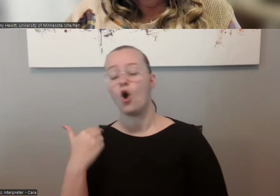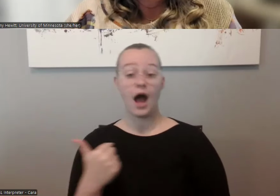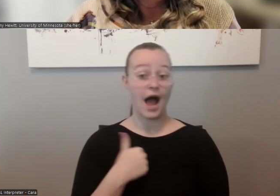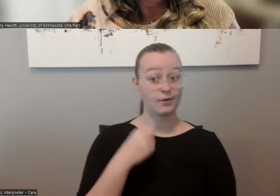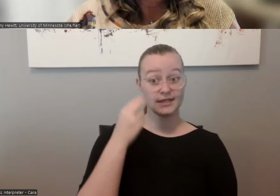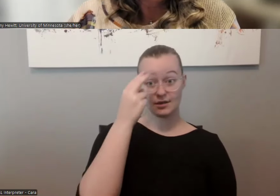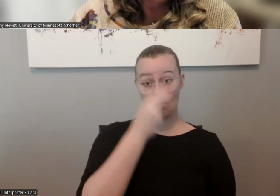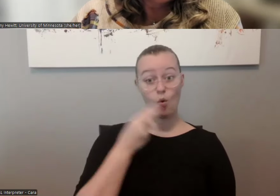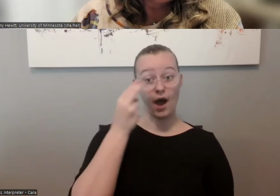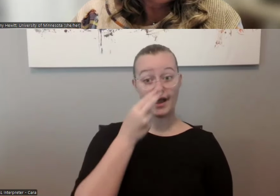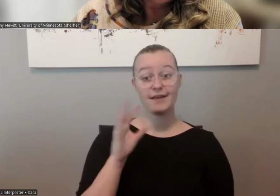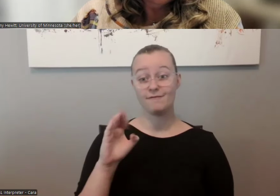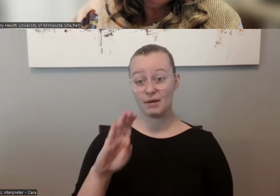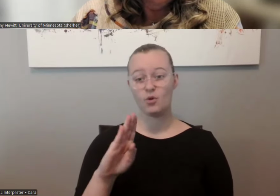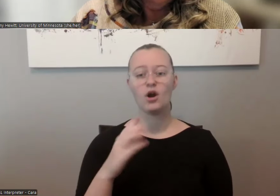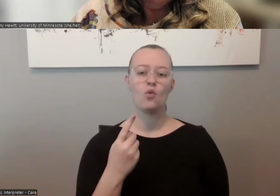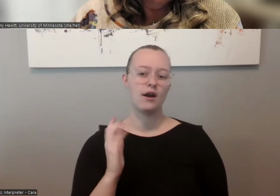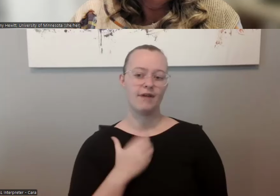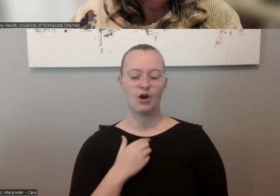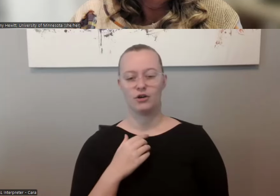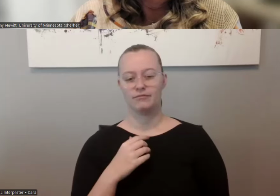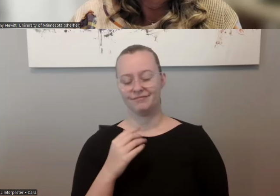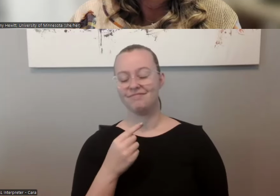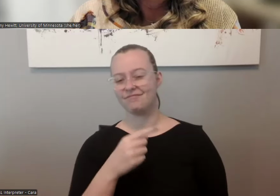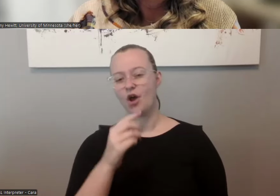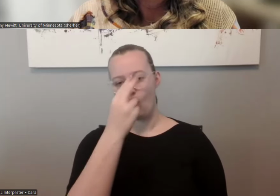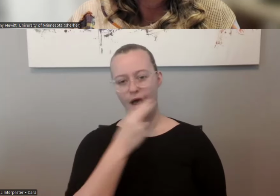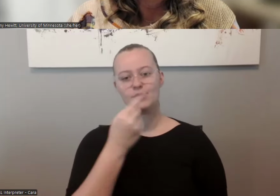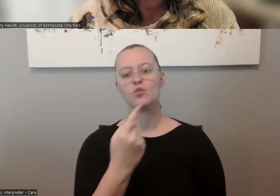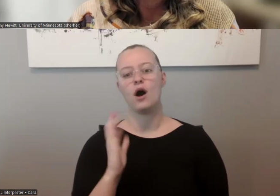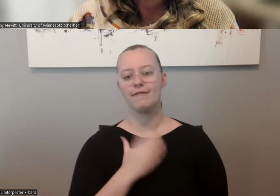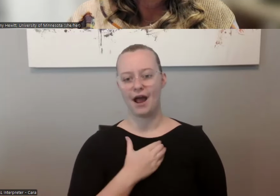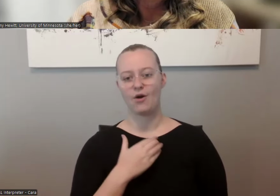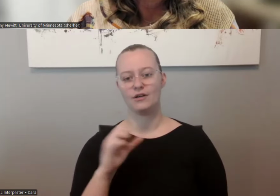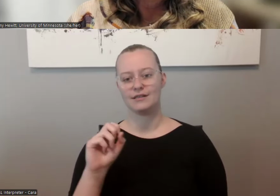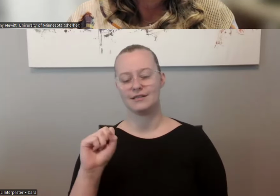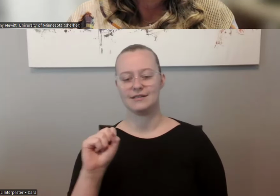They were one of our task force states in 2022 and we have stayed in touch with them since.